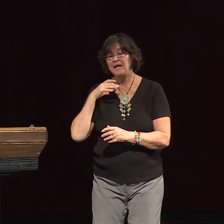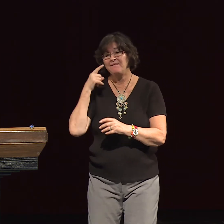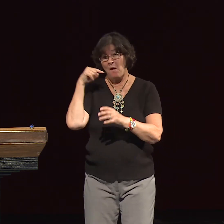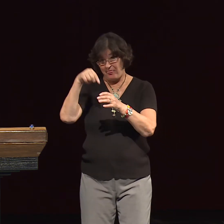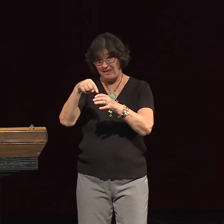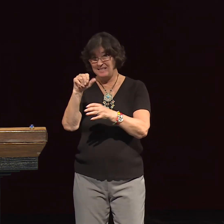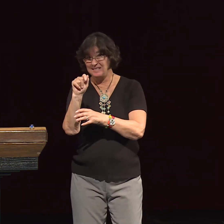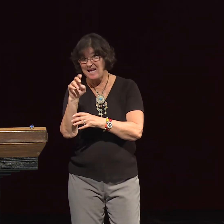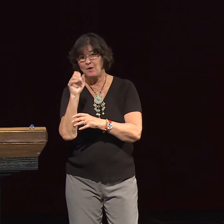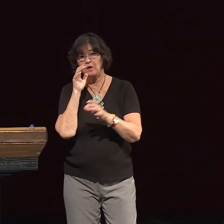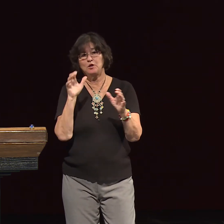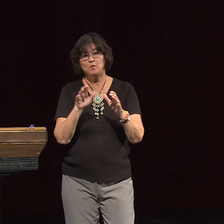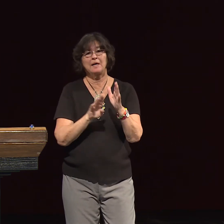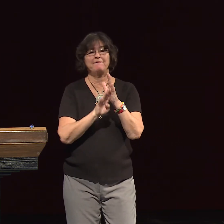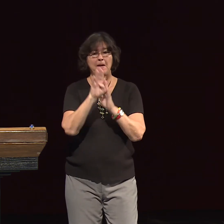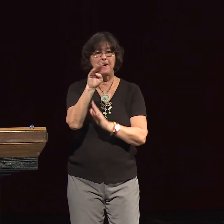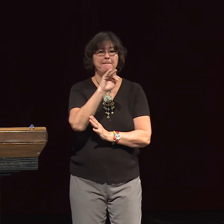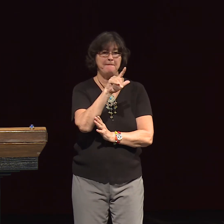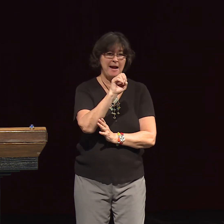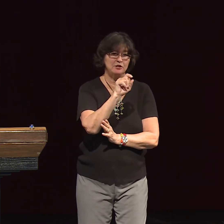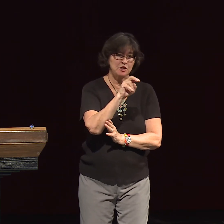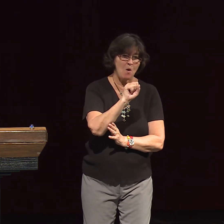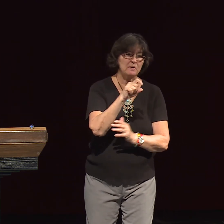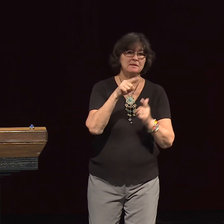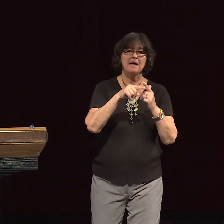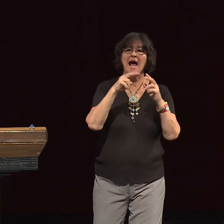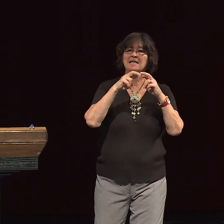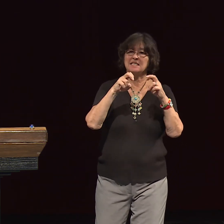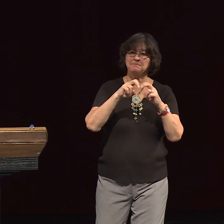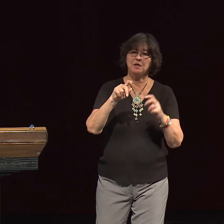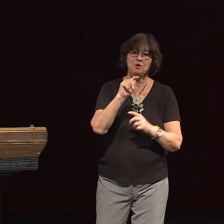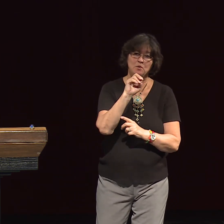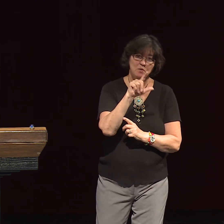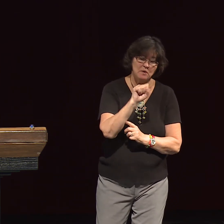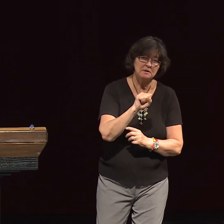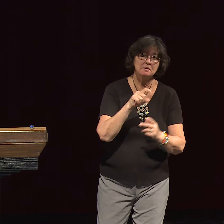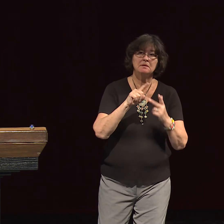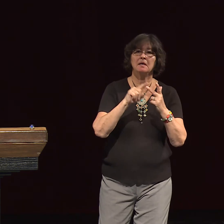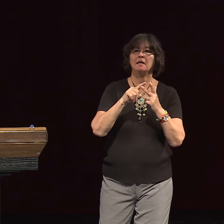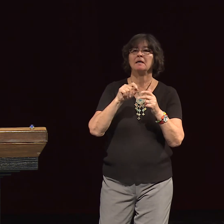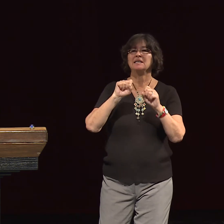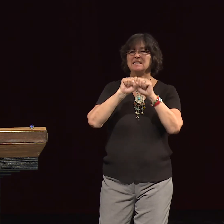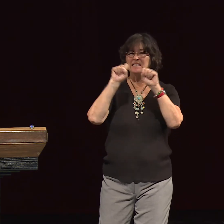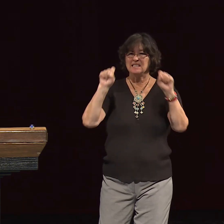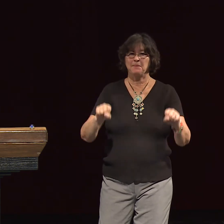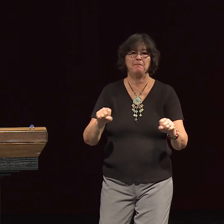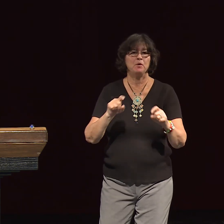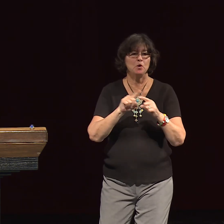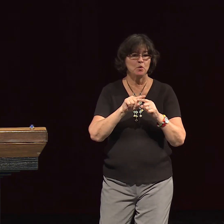So, that's what the ad hoc committee will do. They will find the tools, analyze the tools,